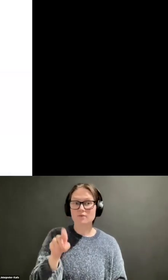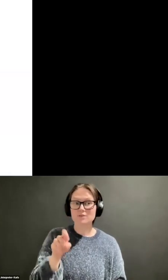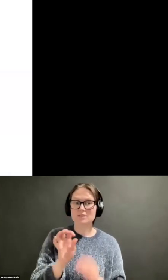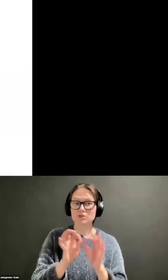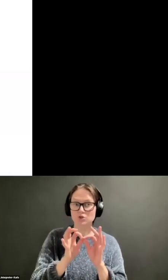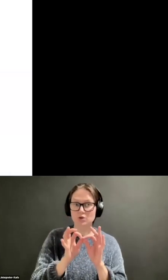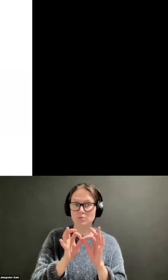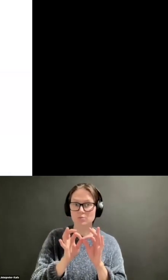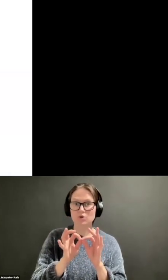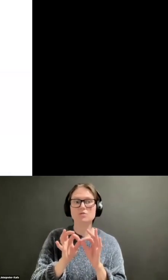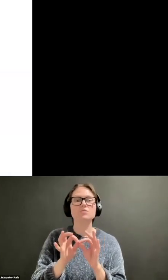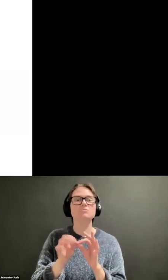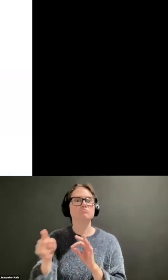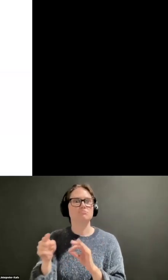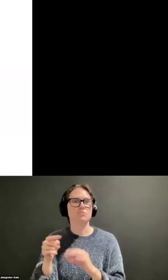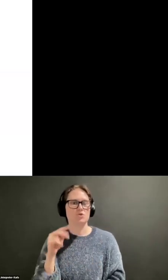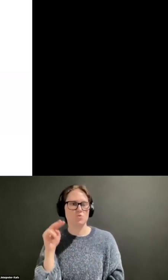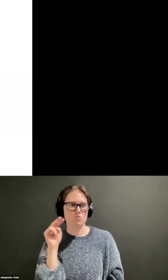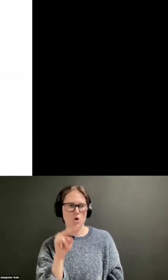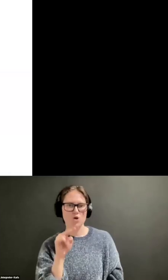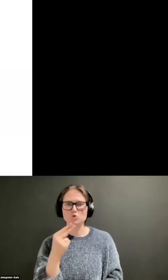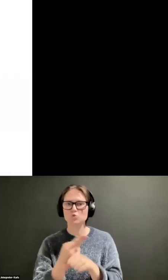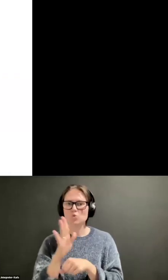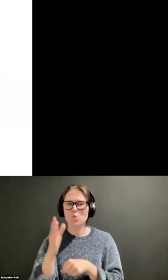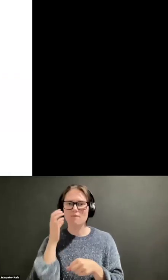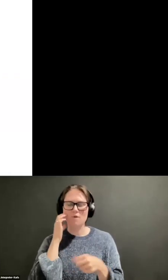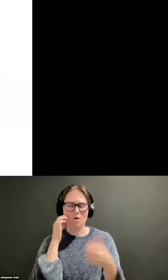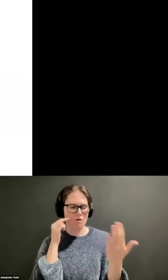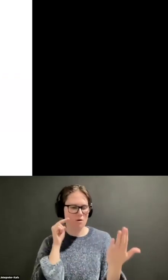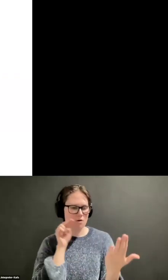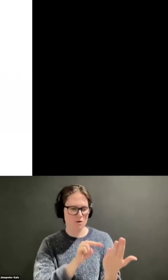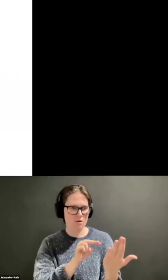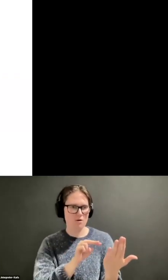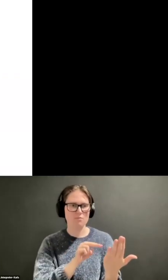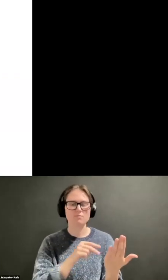the interpreter will be visible next to the presenter's